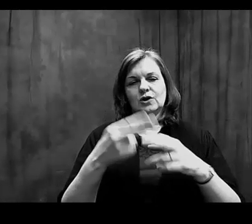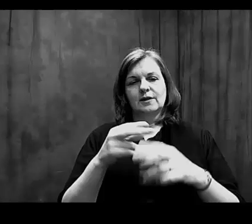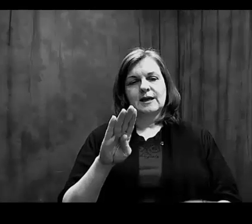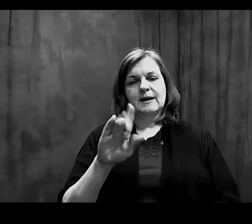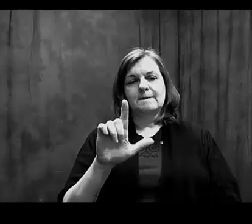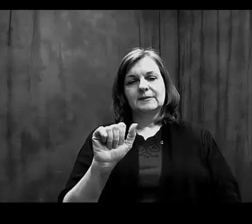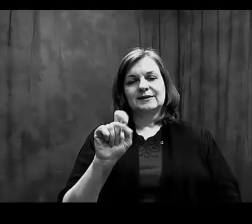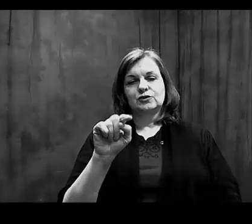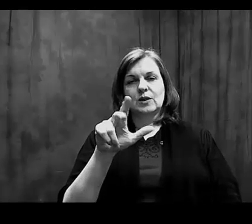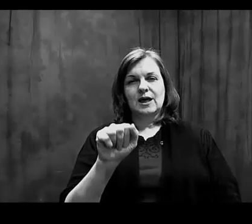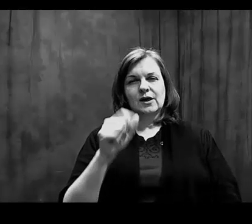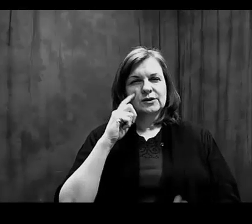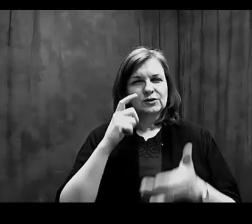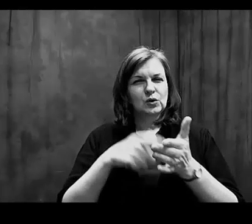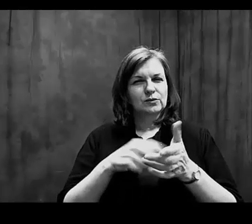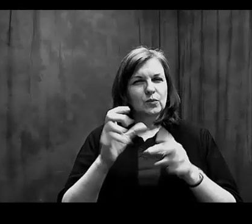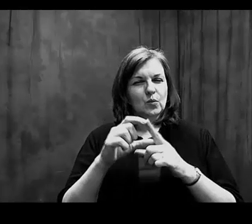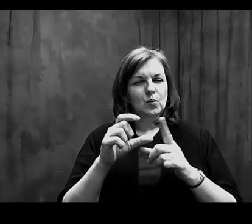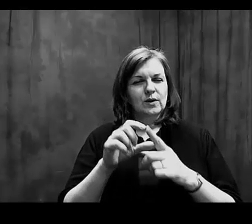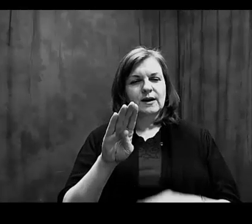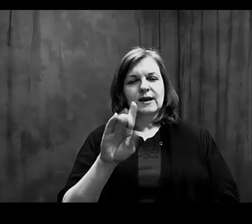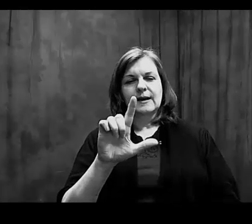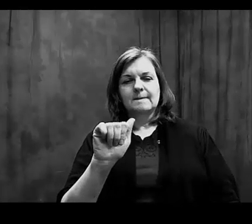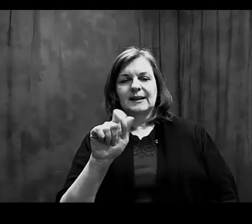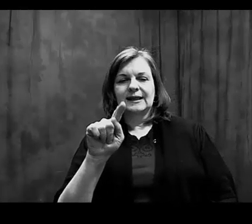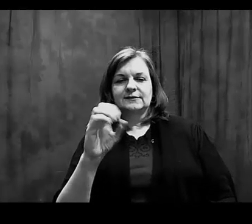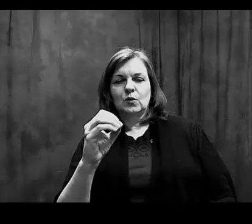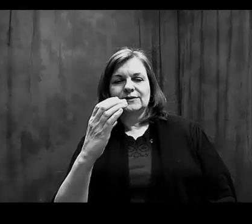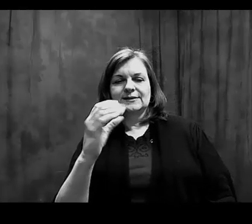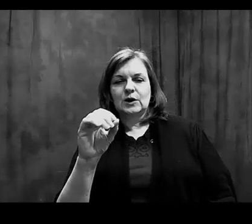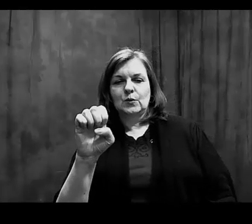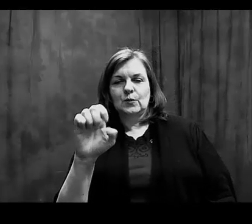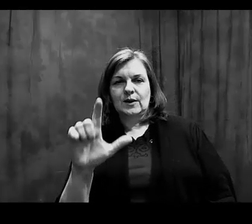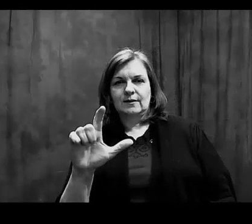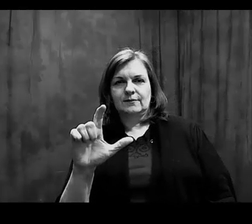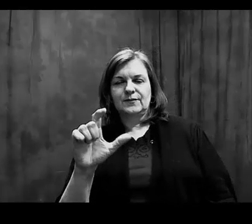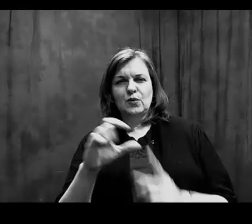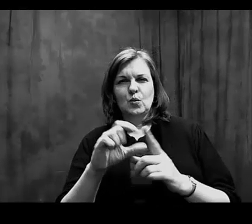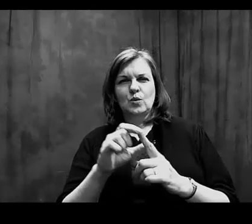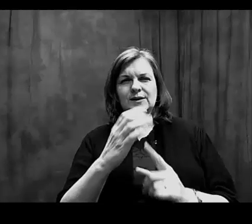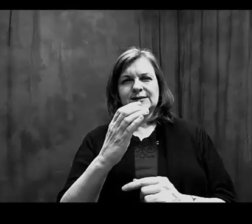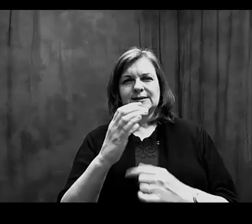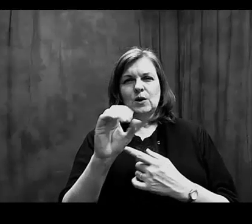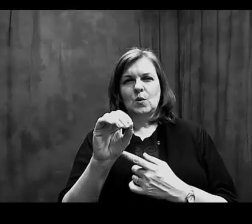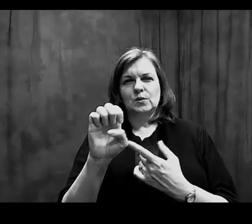notice this word here - blastocoel COEL